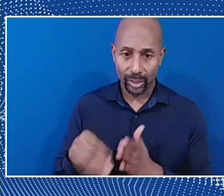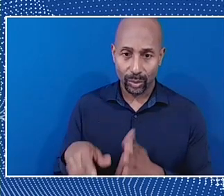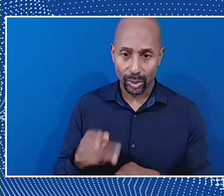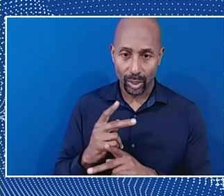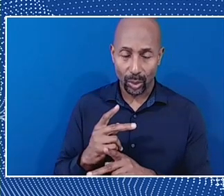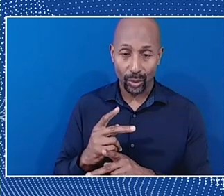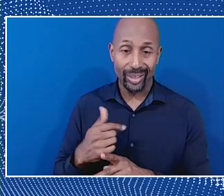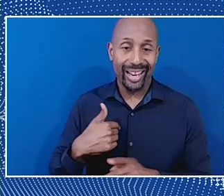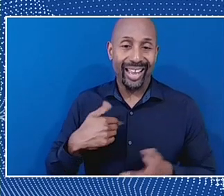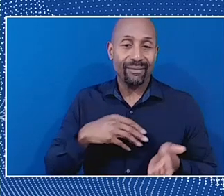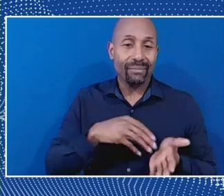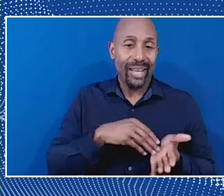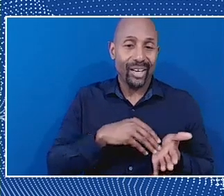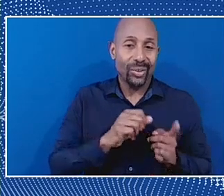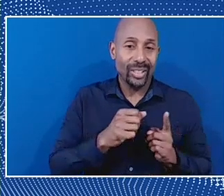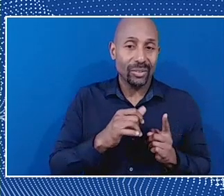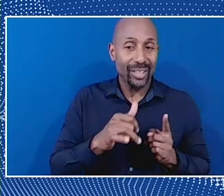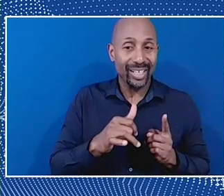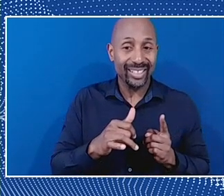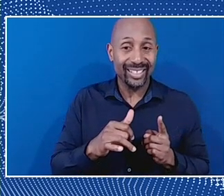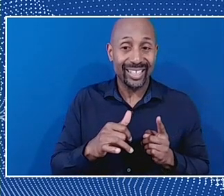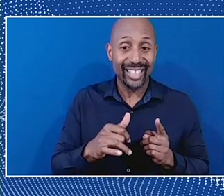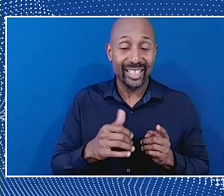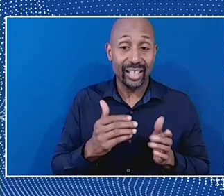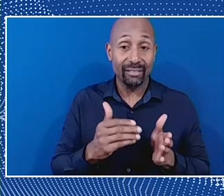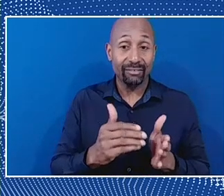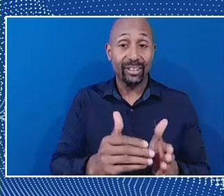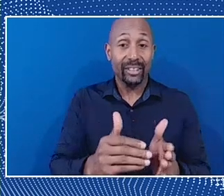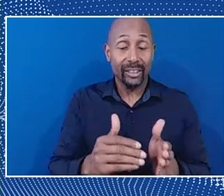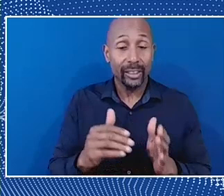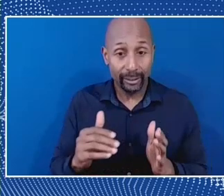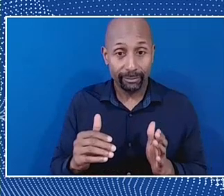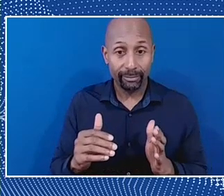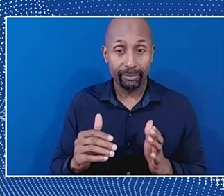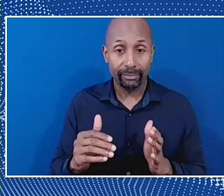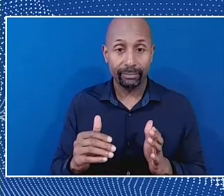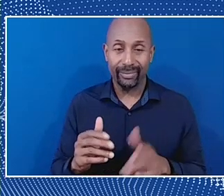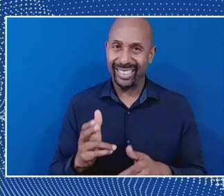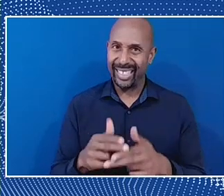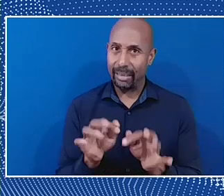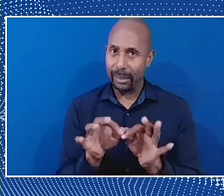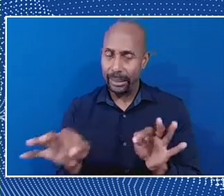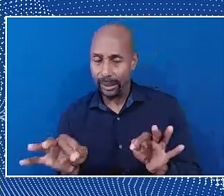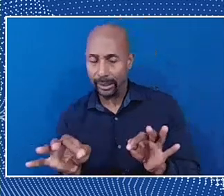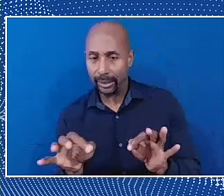my spine into one bone over time. I'd like the committee to consider adding a category for people that have chronic